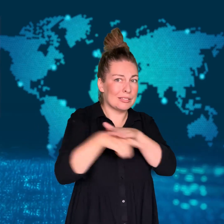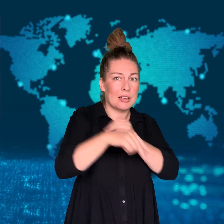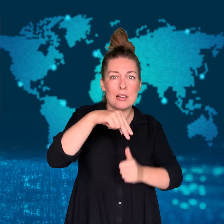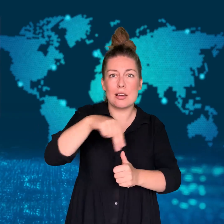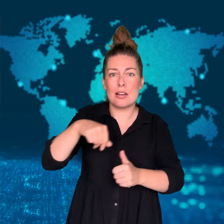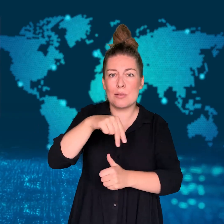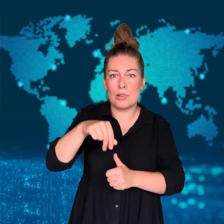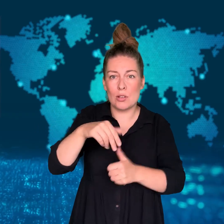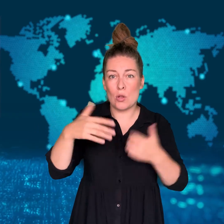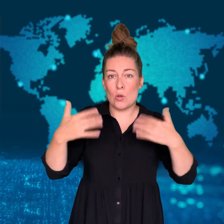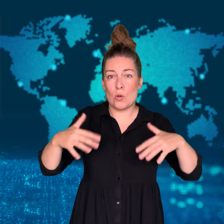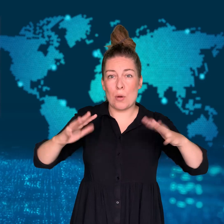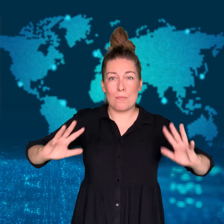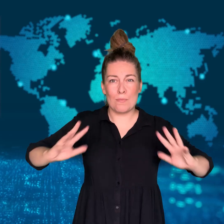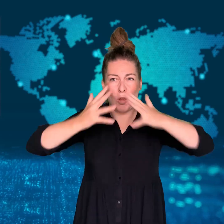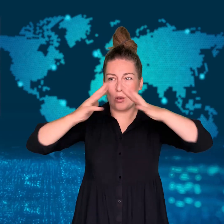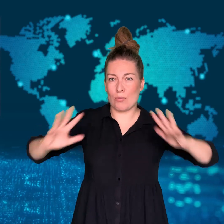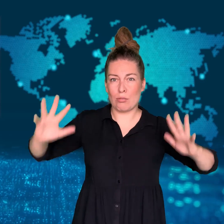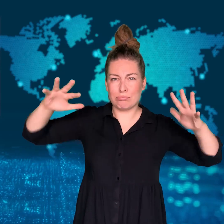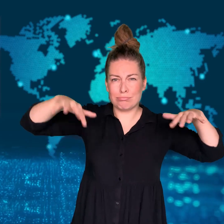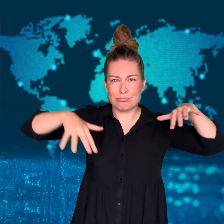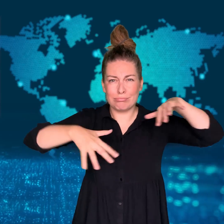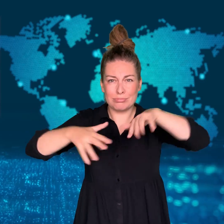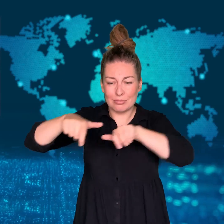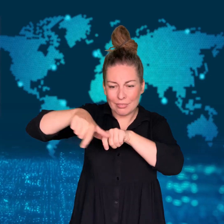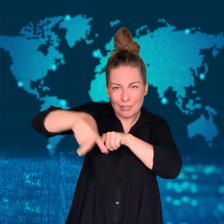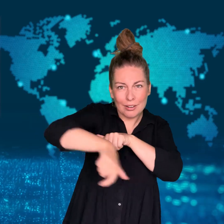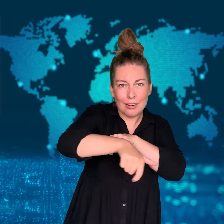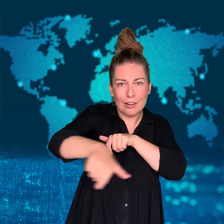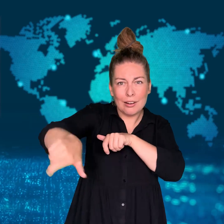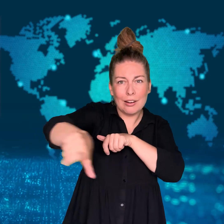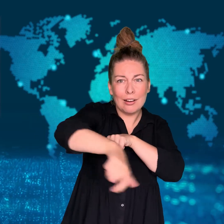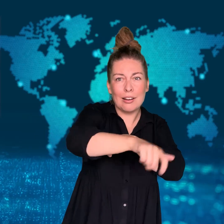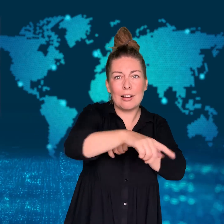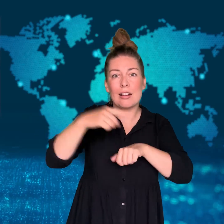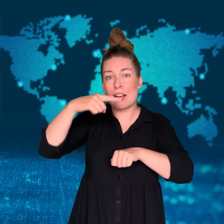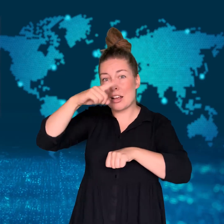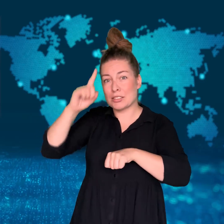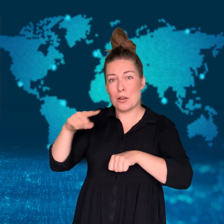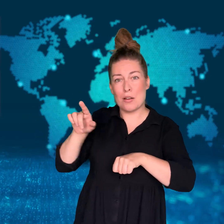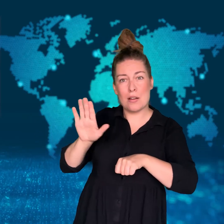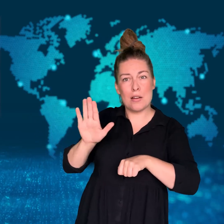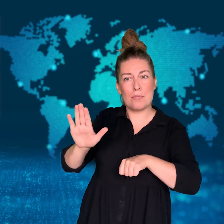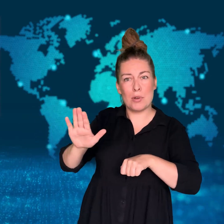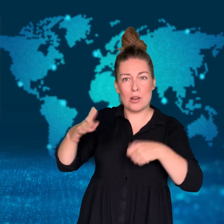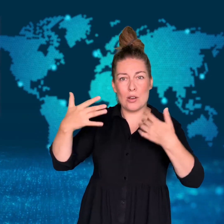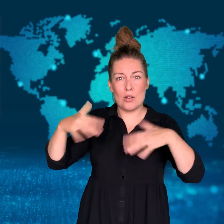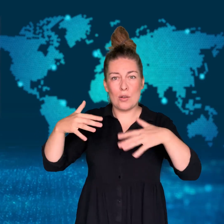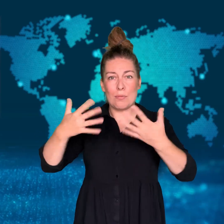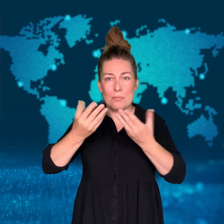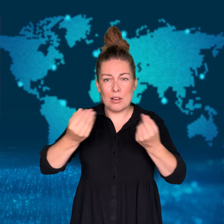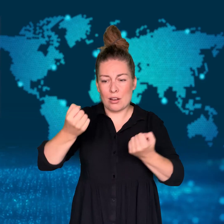the mountain road out of Azerbaijan.